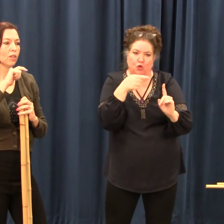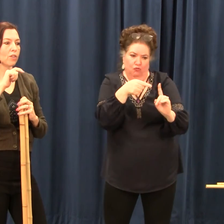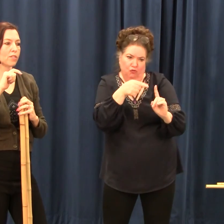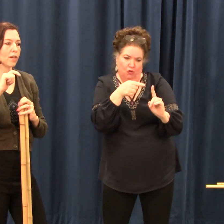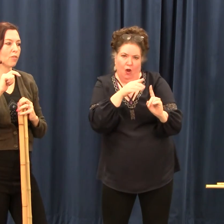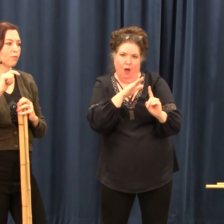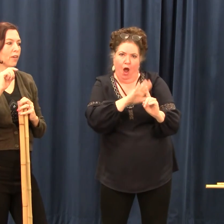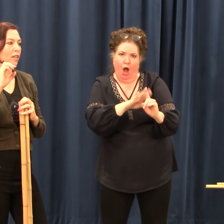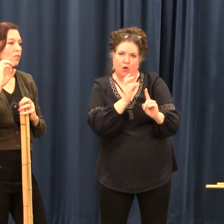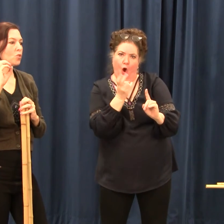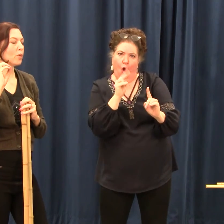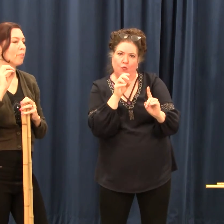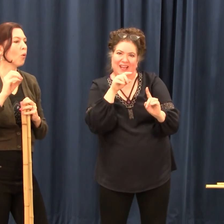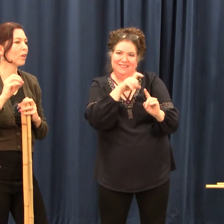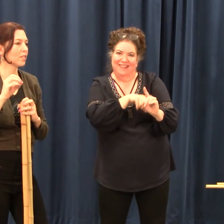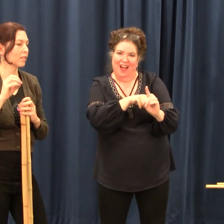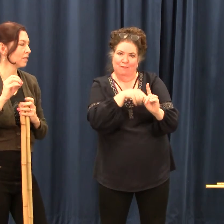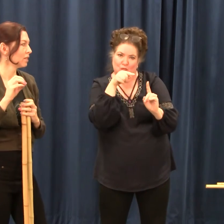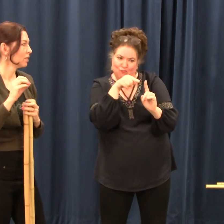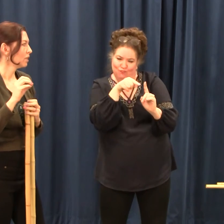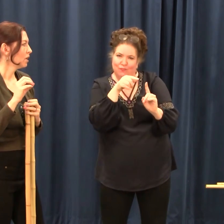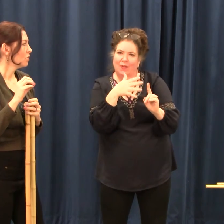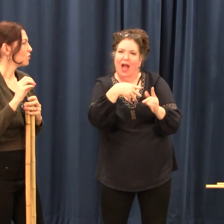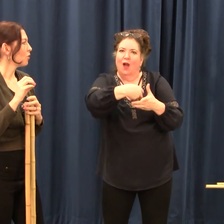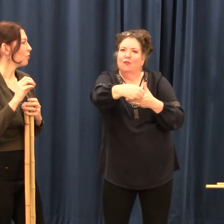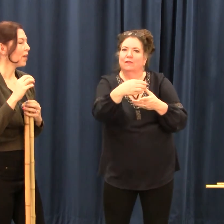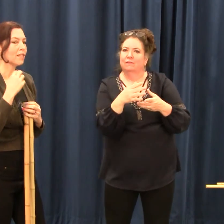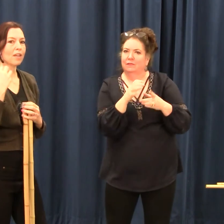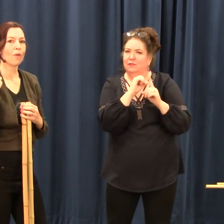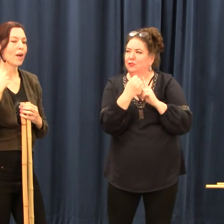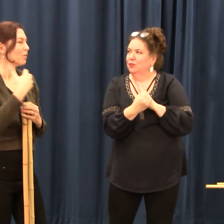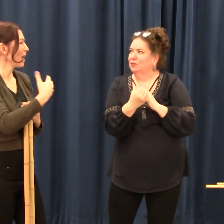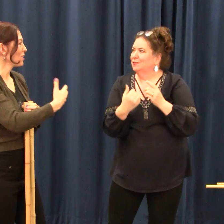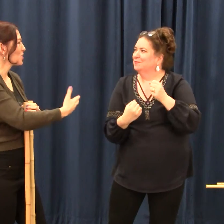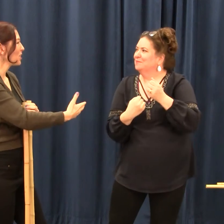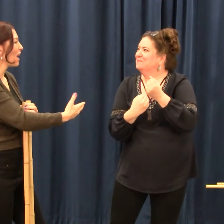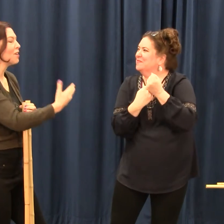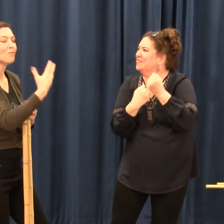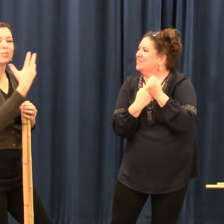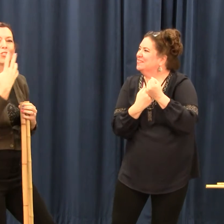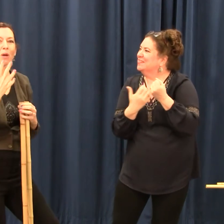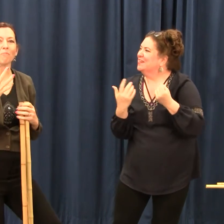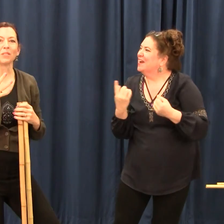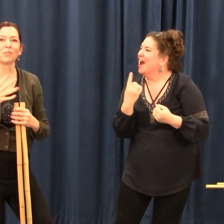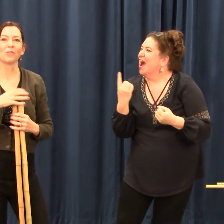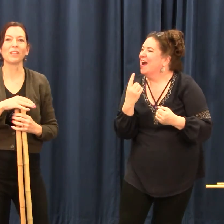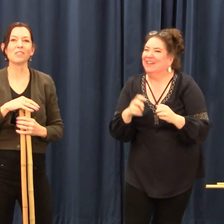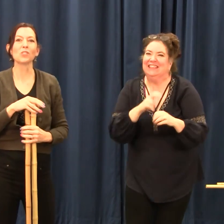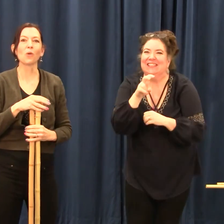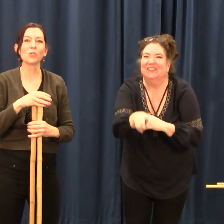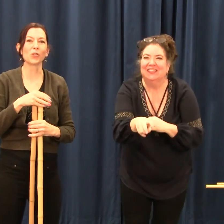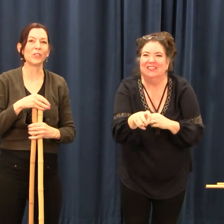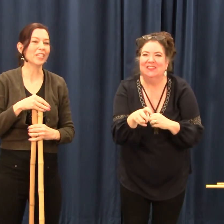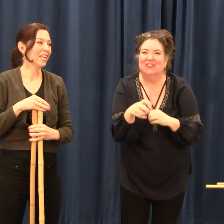herself, supported. So that's how I would actually... I always jump into the sociology